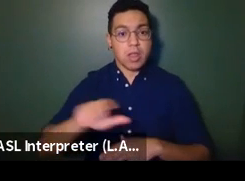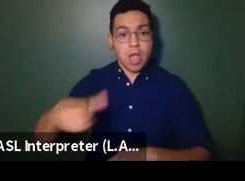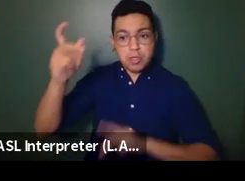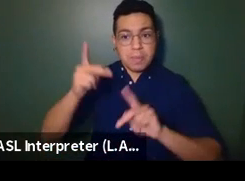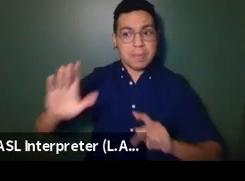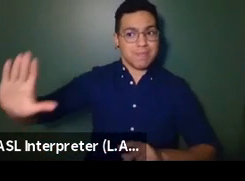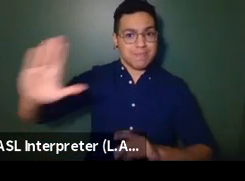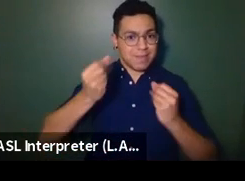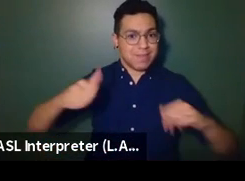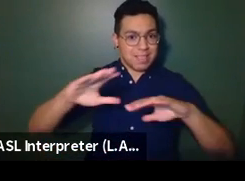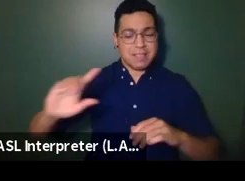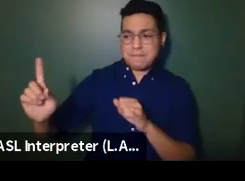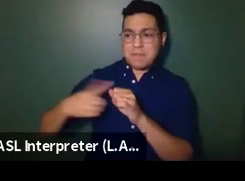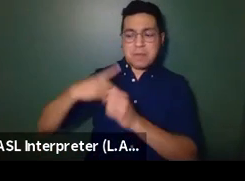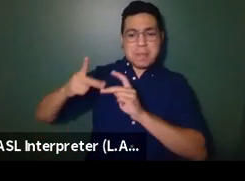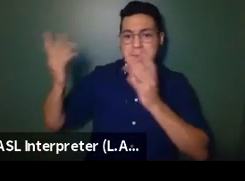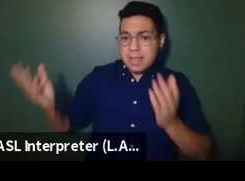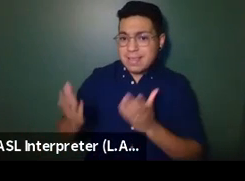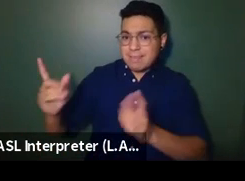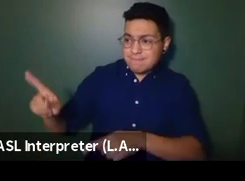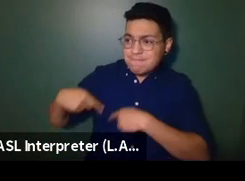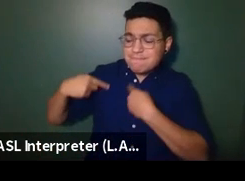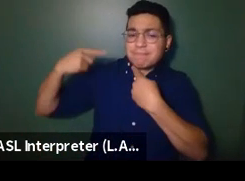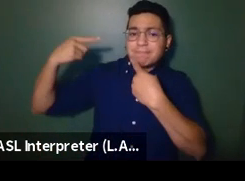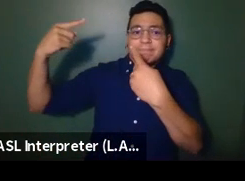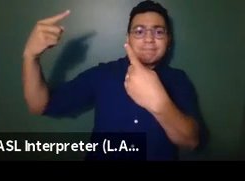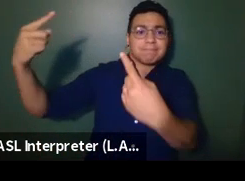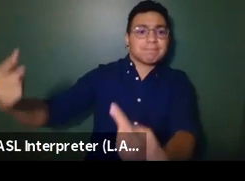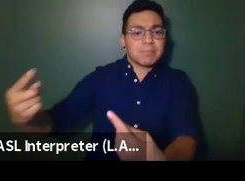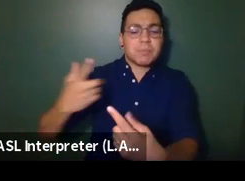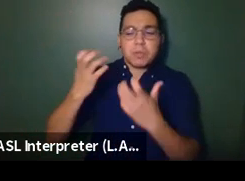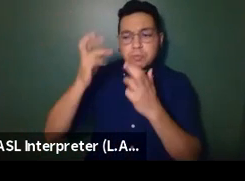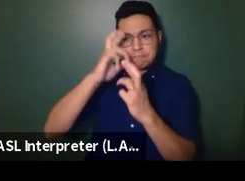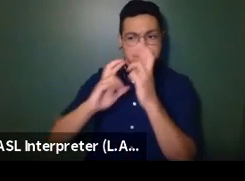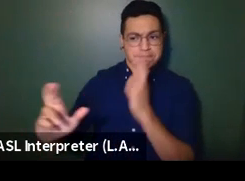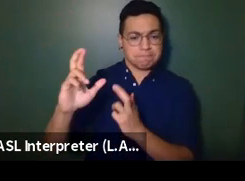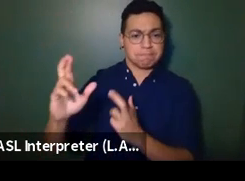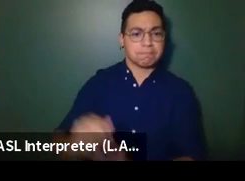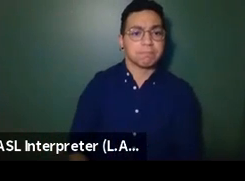Jeff Crawford: There have been first People here and still here for ages and ages and we want to respect that. I was mindful and thank you for that.